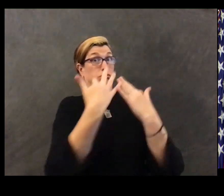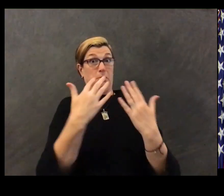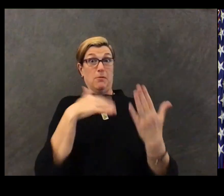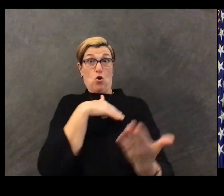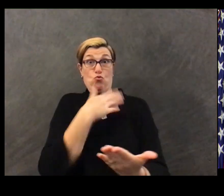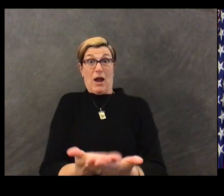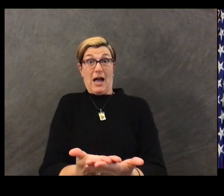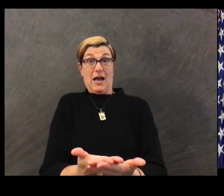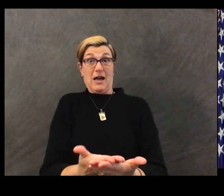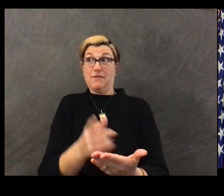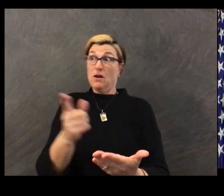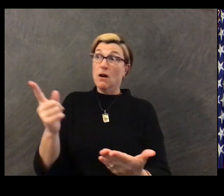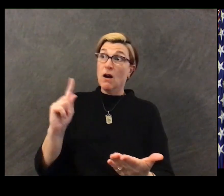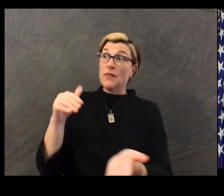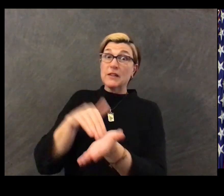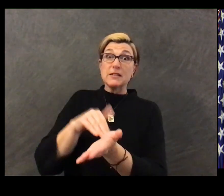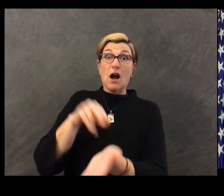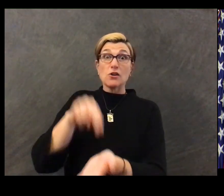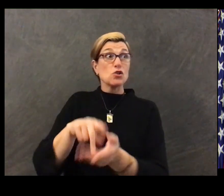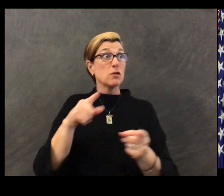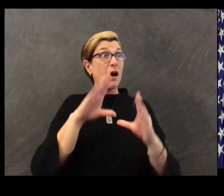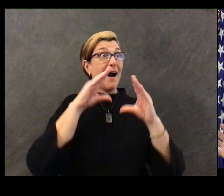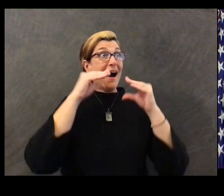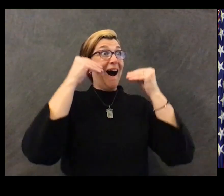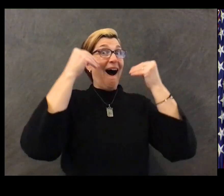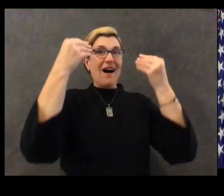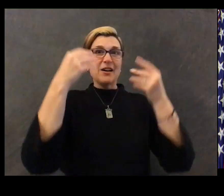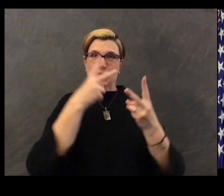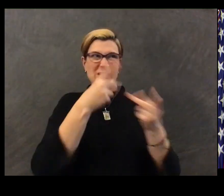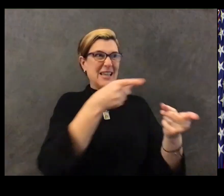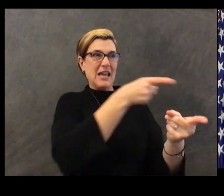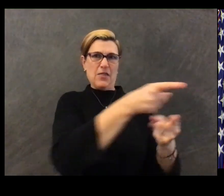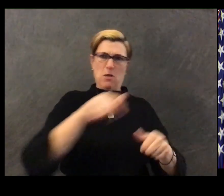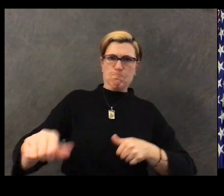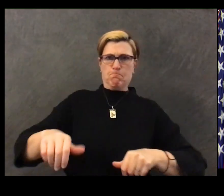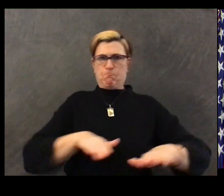professionalism and the spirit that they had they walked in and they helped a lot